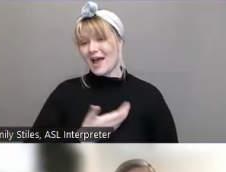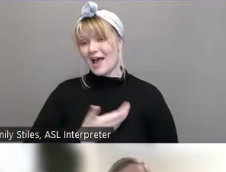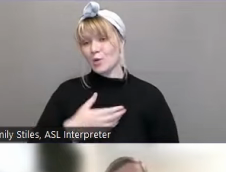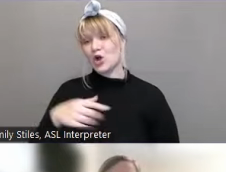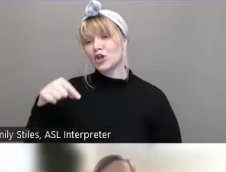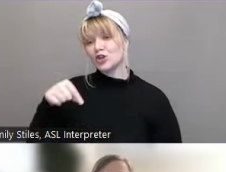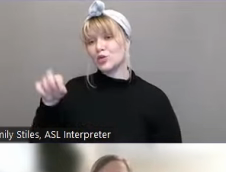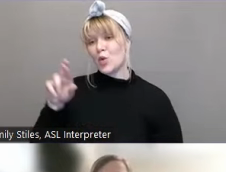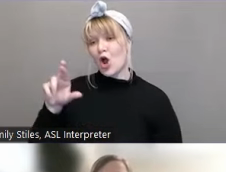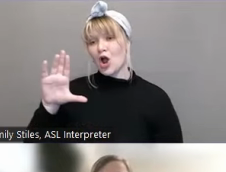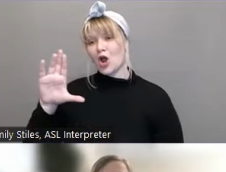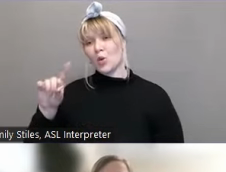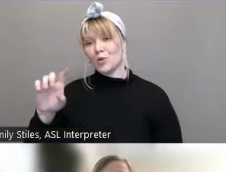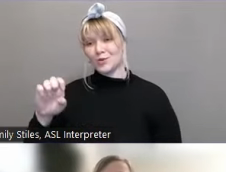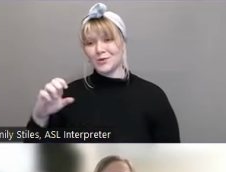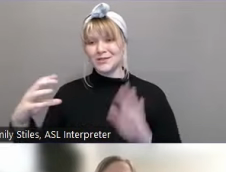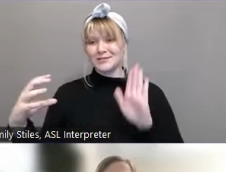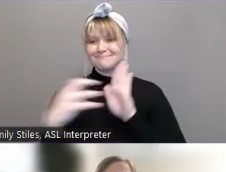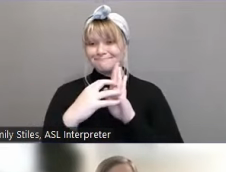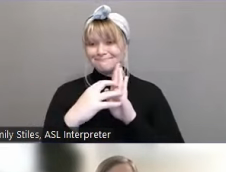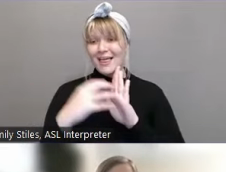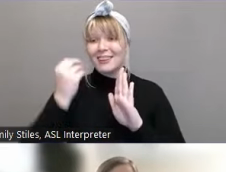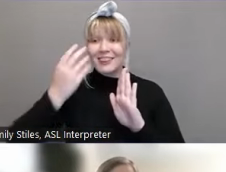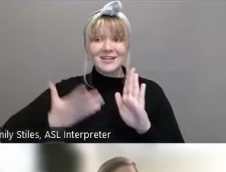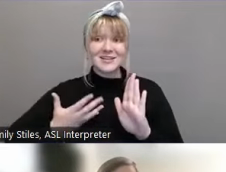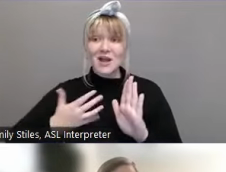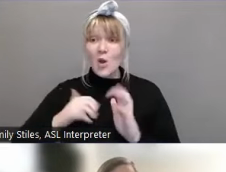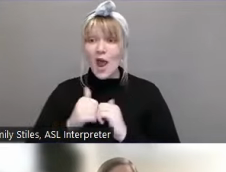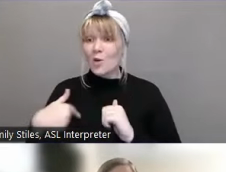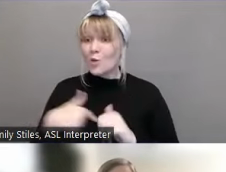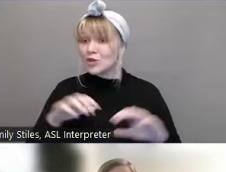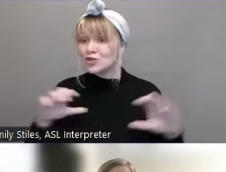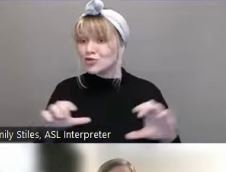Let us know how we are doing; take three minutes to answer.